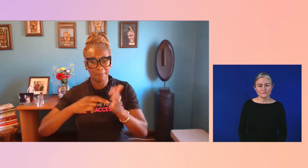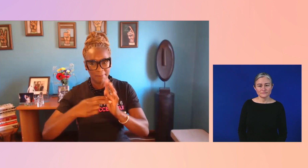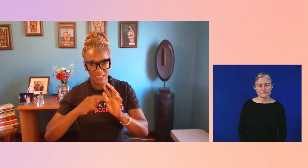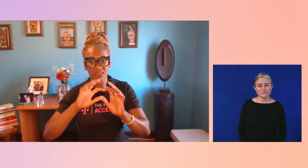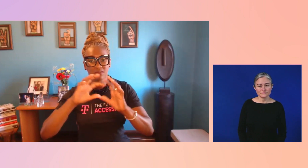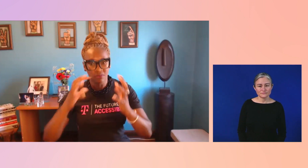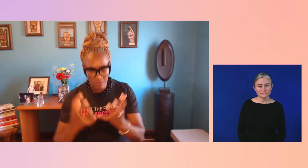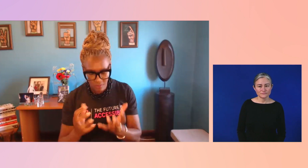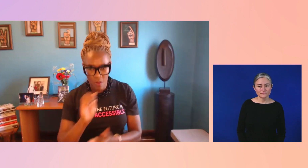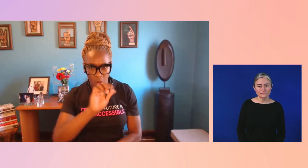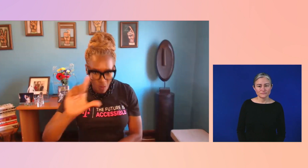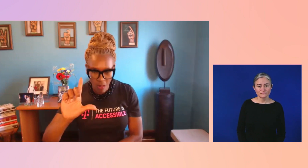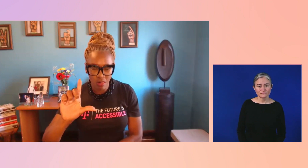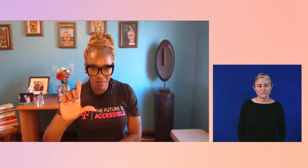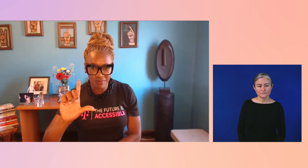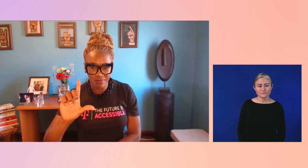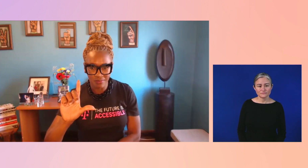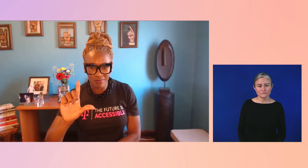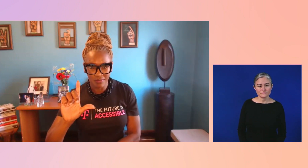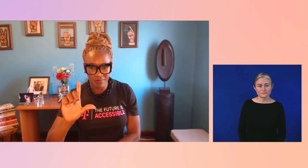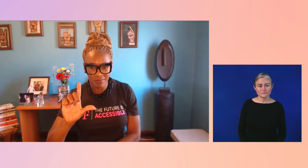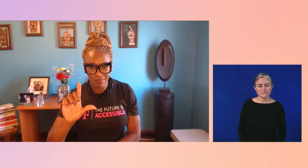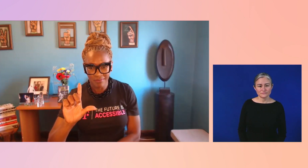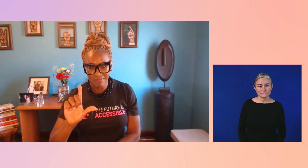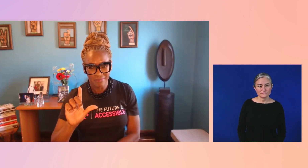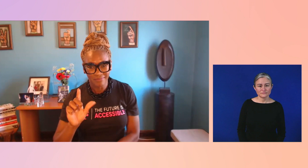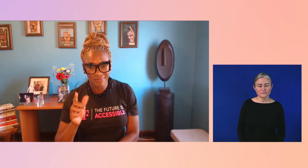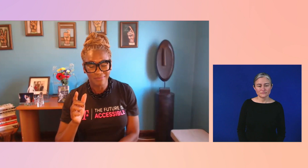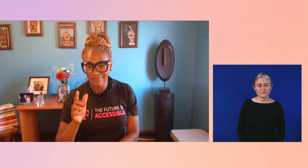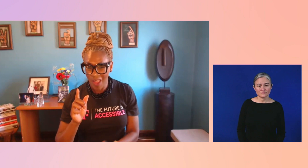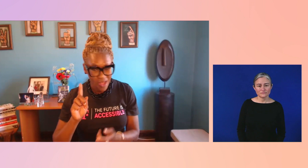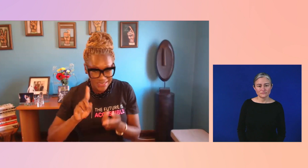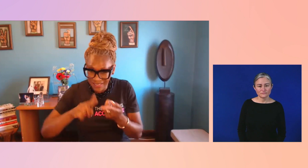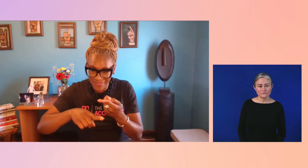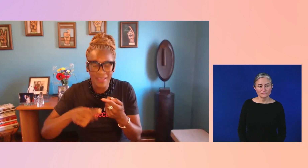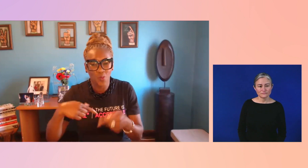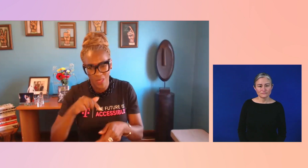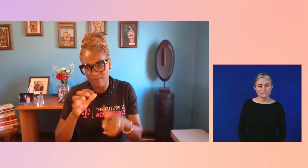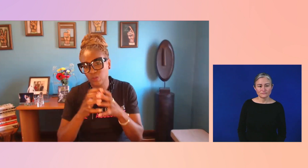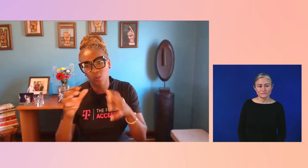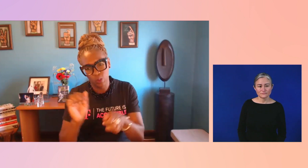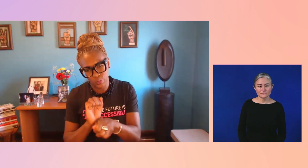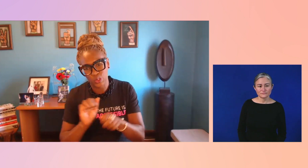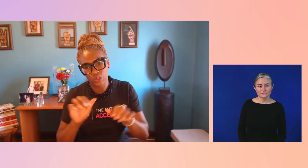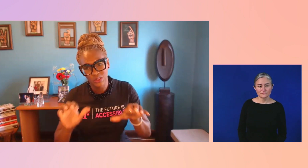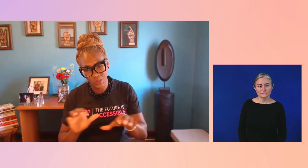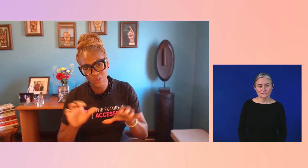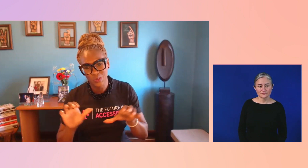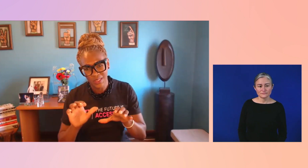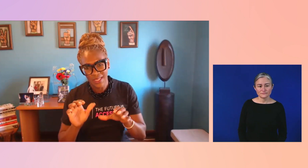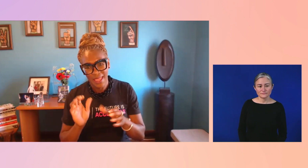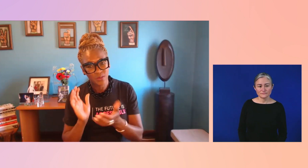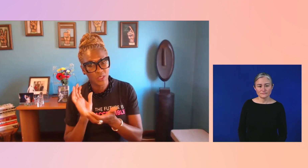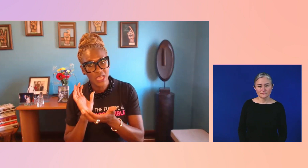until all means all. I think that in mind,